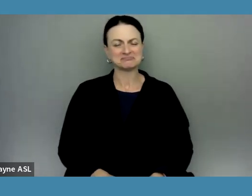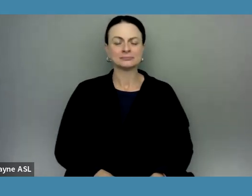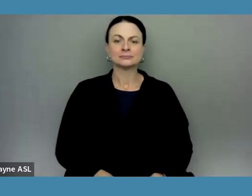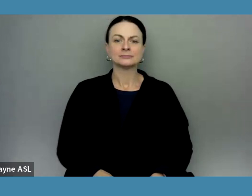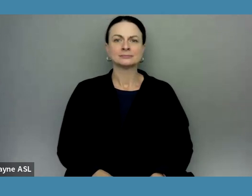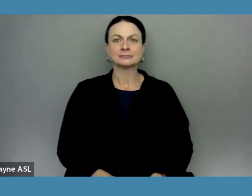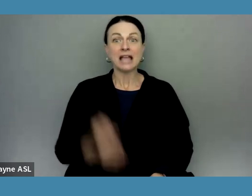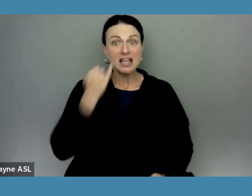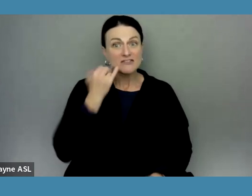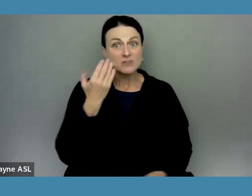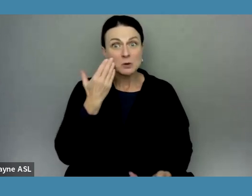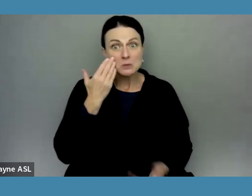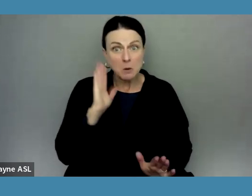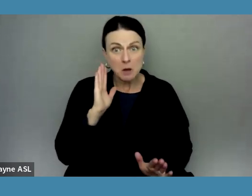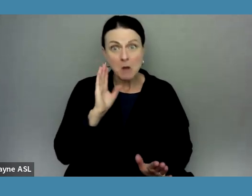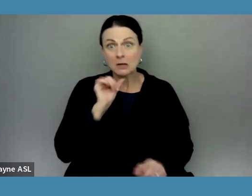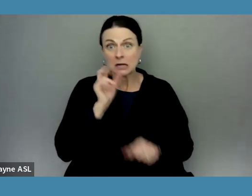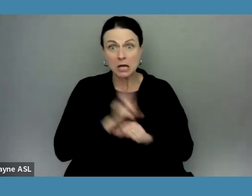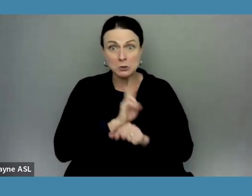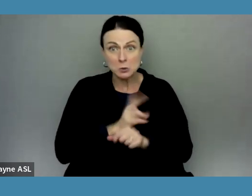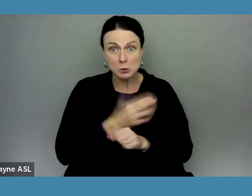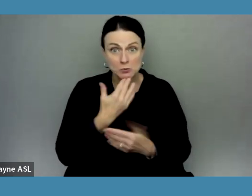If you don't know how to use the objections, it's fine.